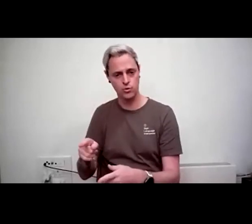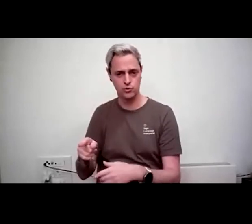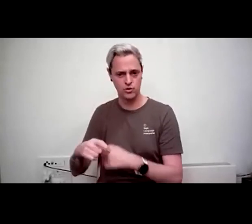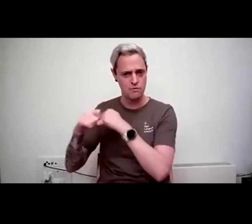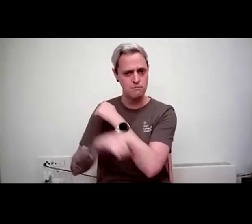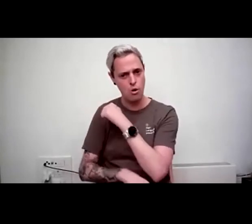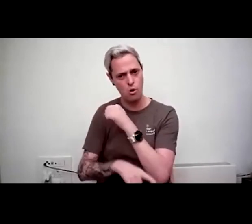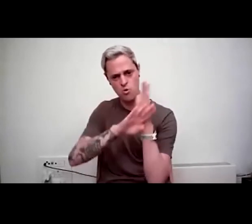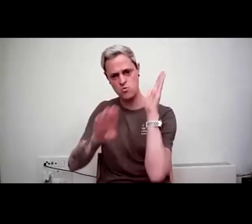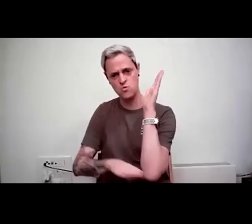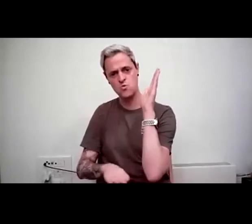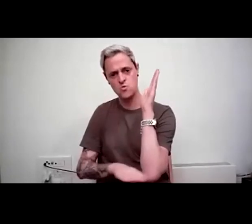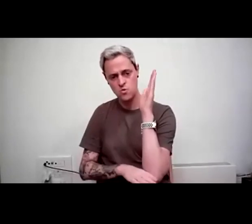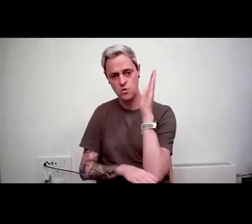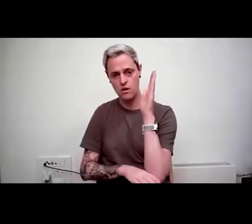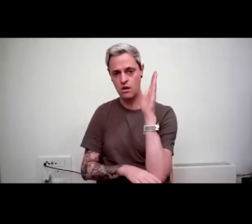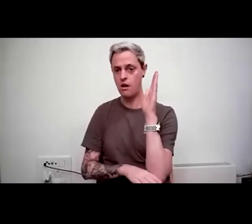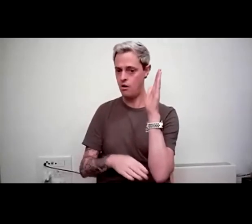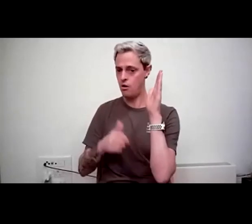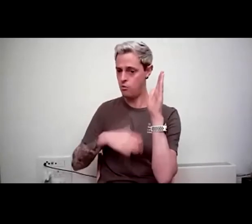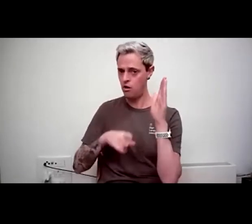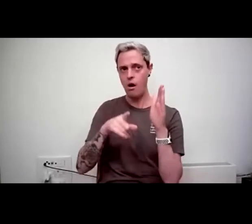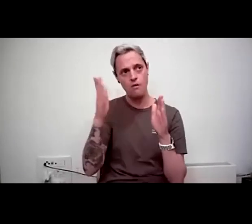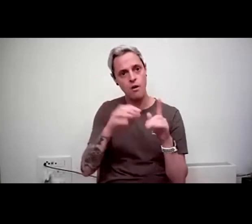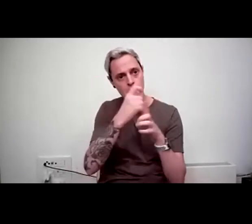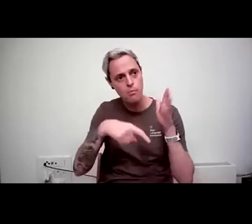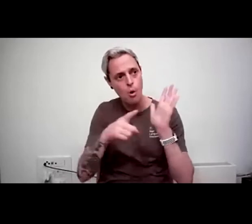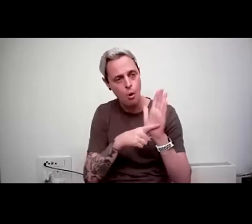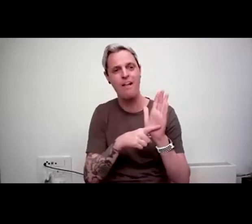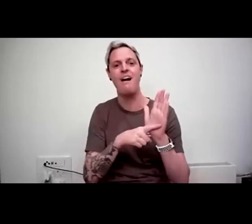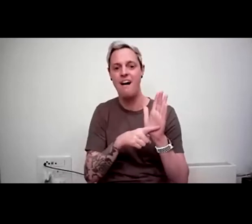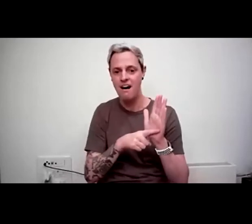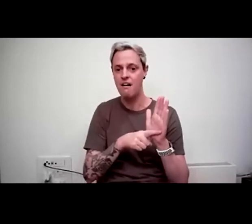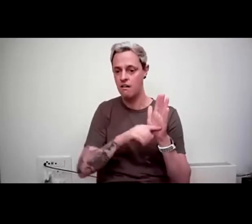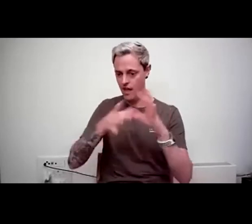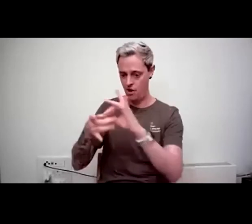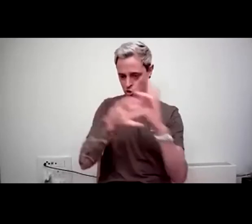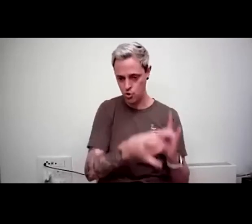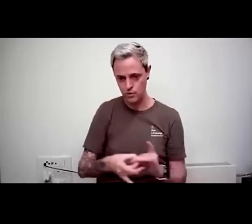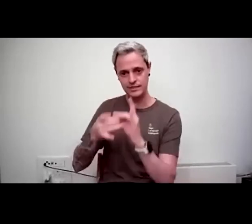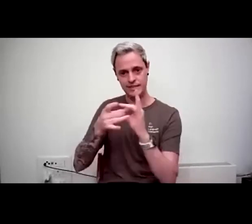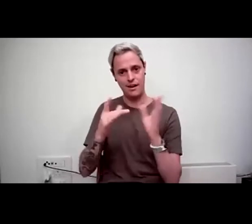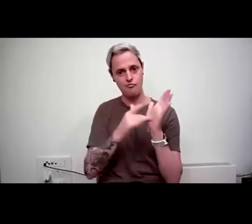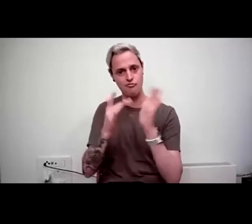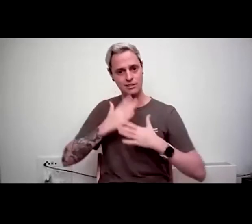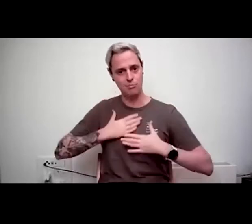must certainly be understood as an attempt to take Paul’s account of the subversive political unity of Christ body with full seriousness.